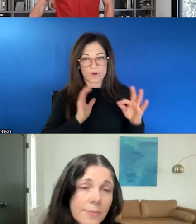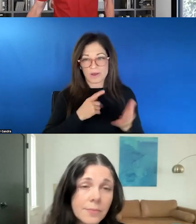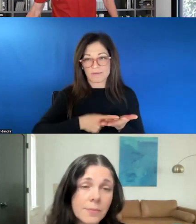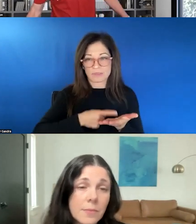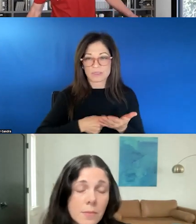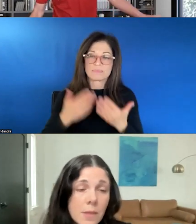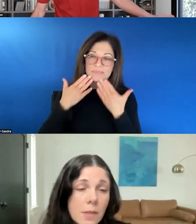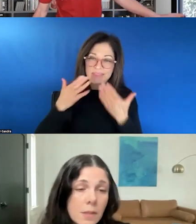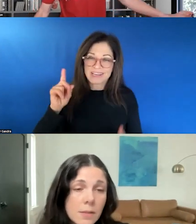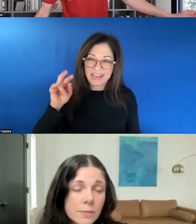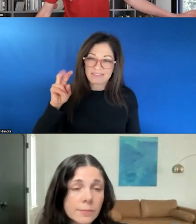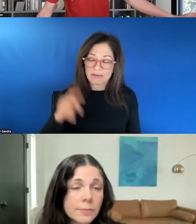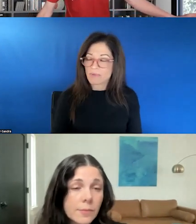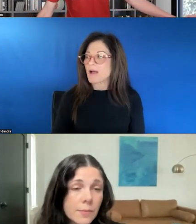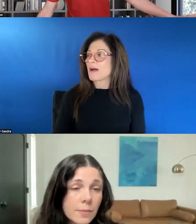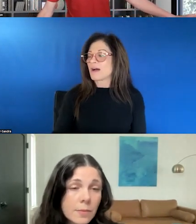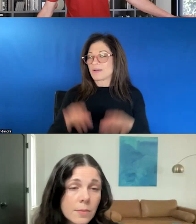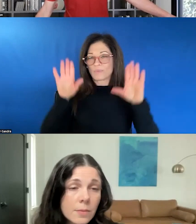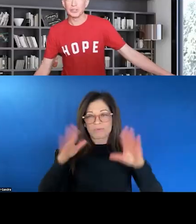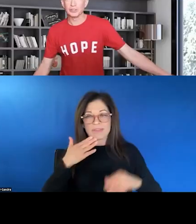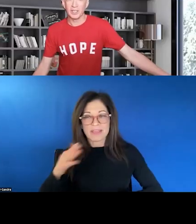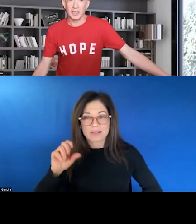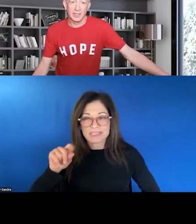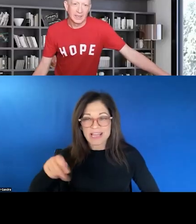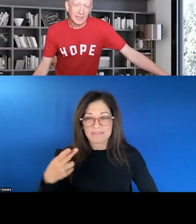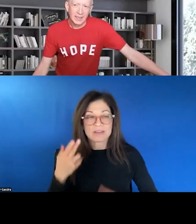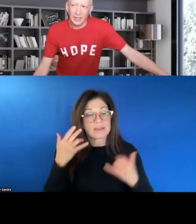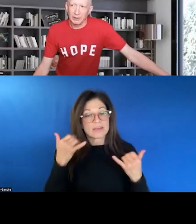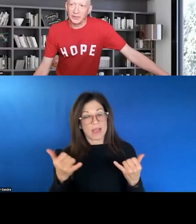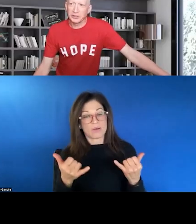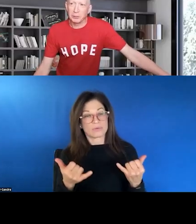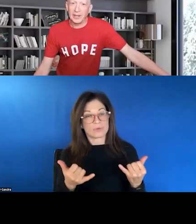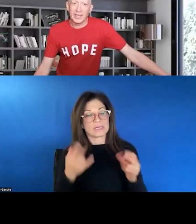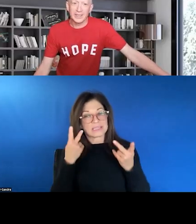THANK YOU. LET'S GET TO THE RESULTS OF THIS DEBATE.